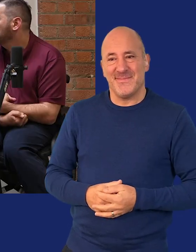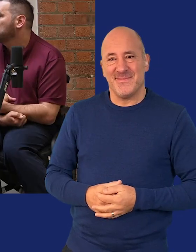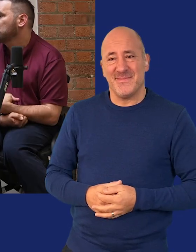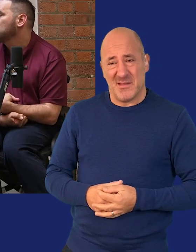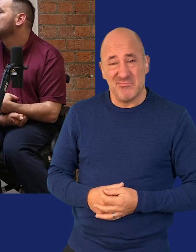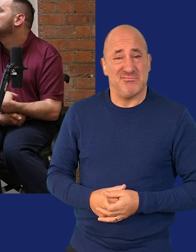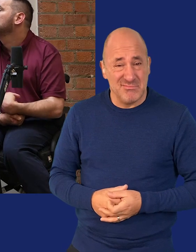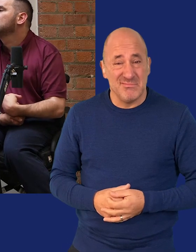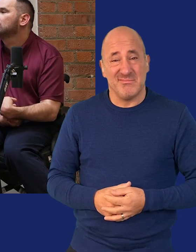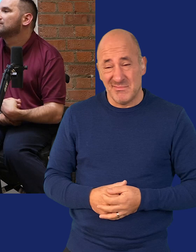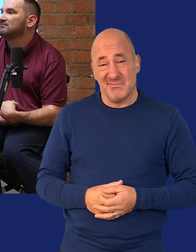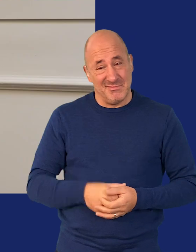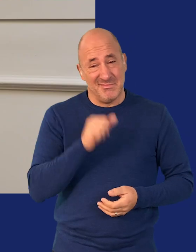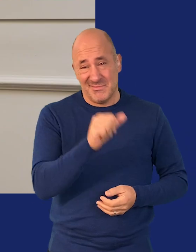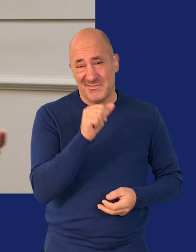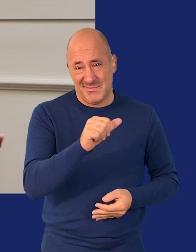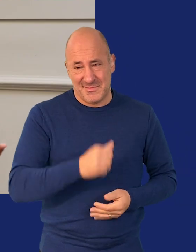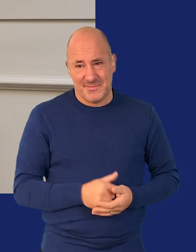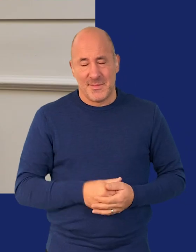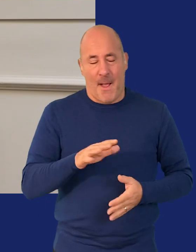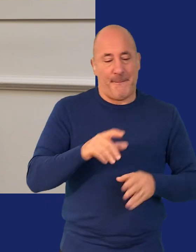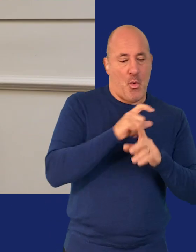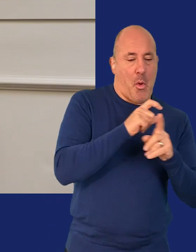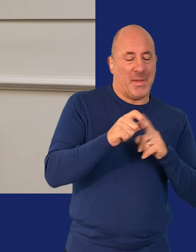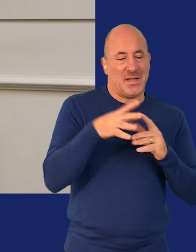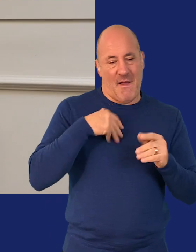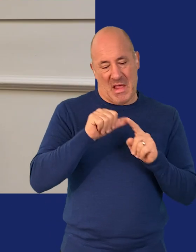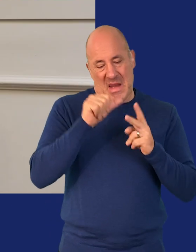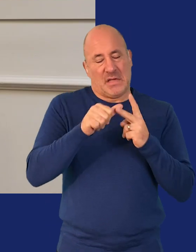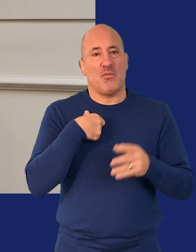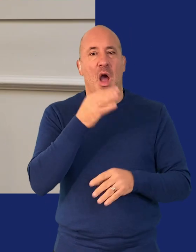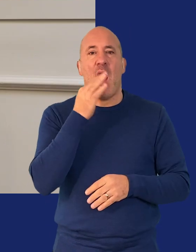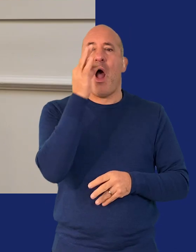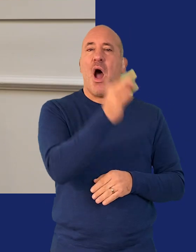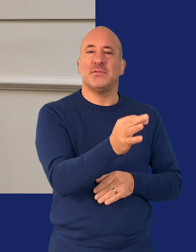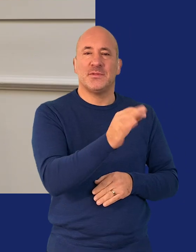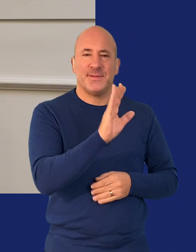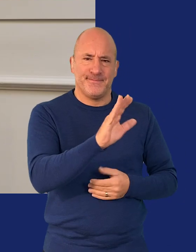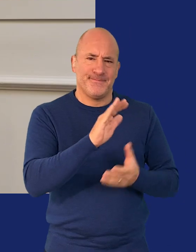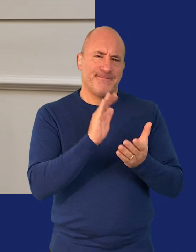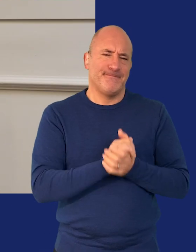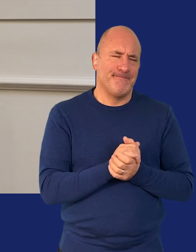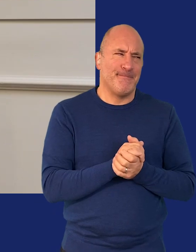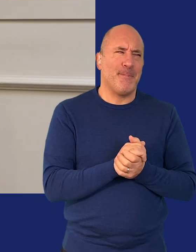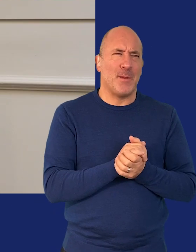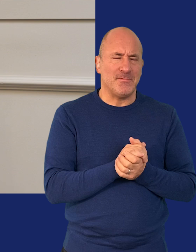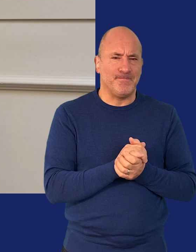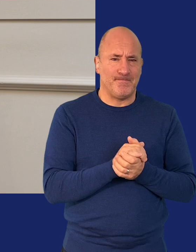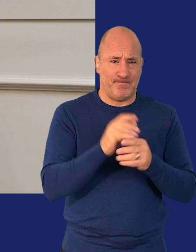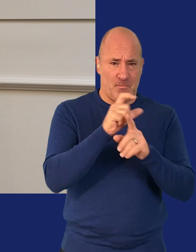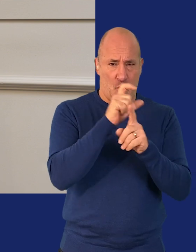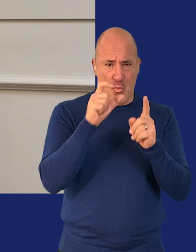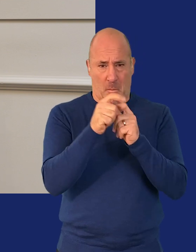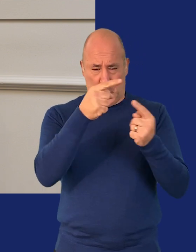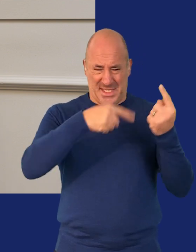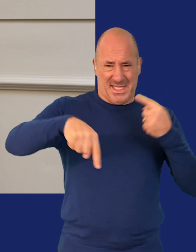Certainly like, um, uh, the next thing that the community wanted to ask, um,